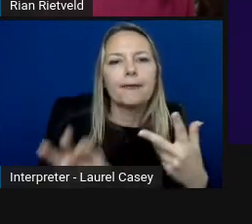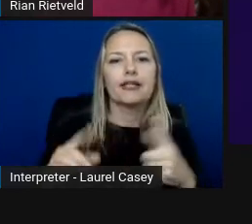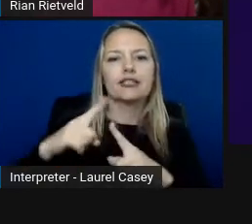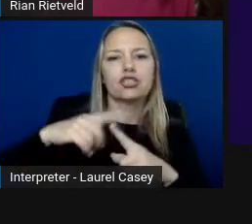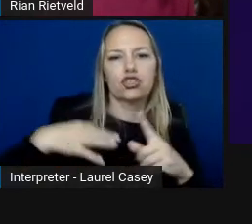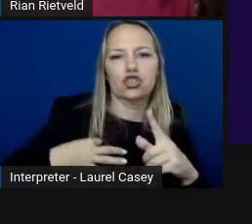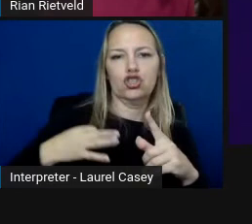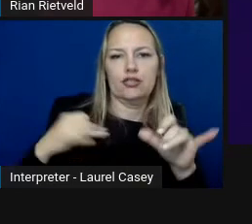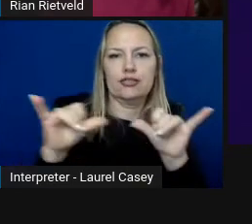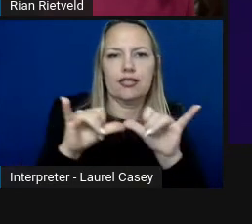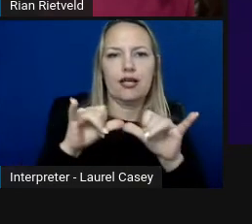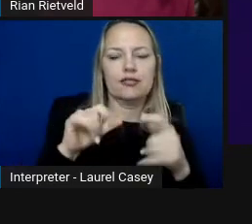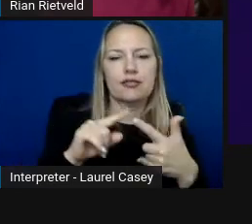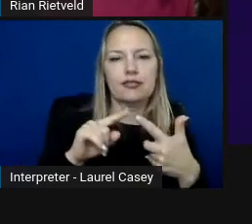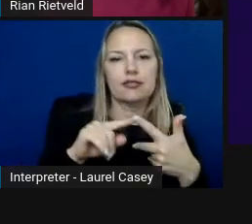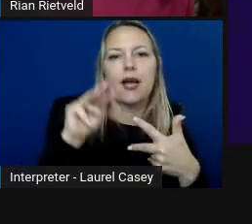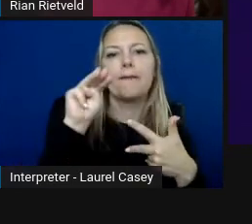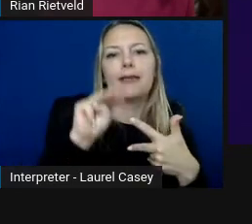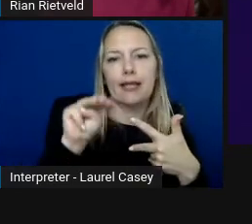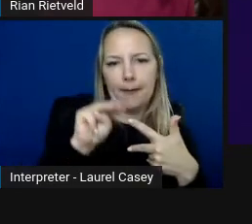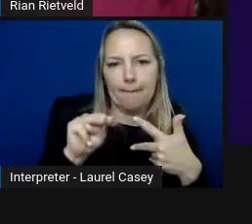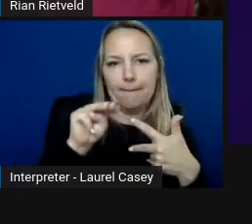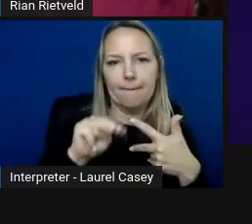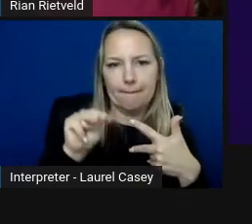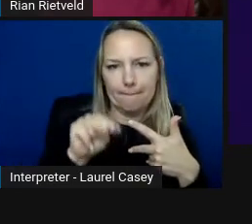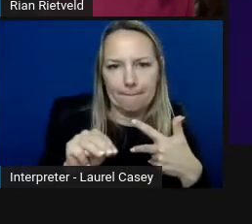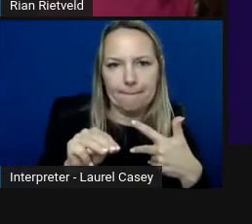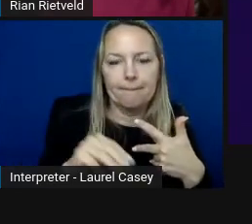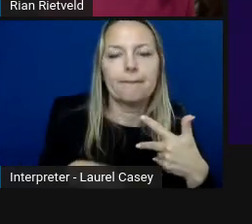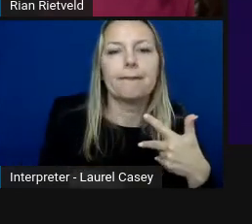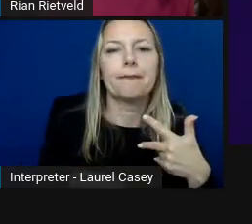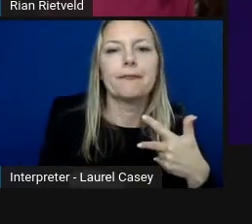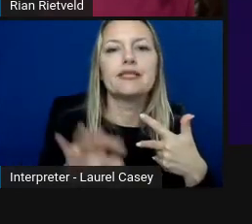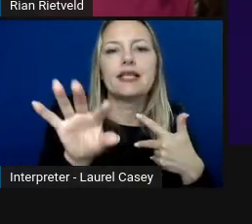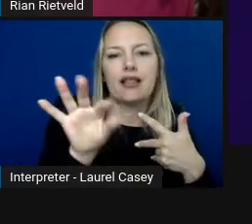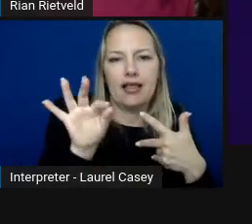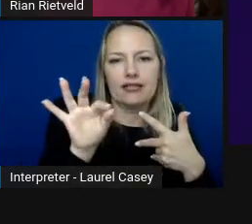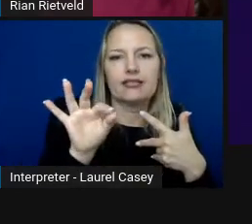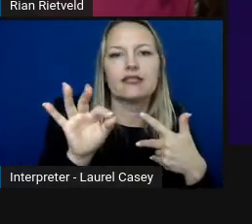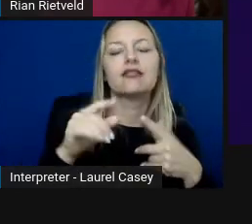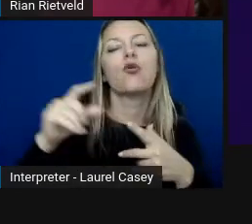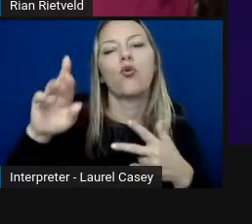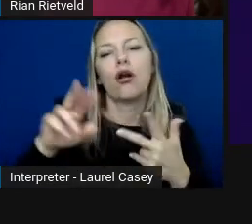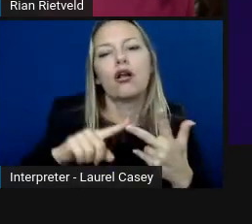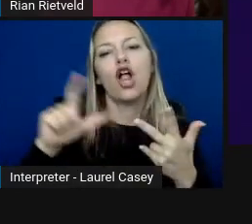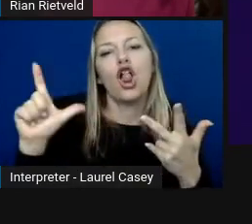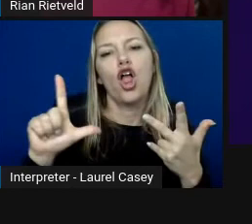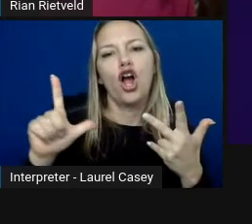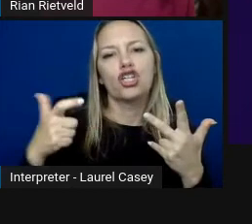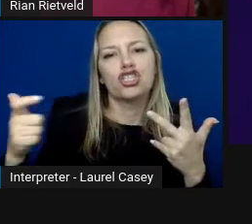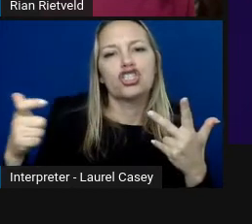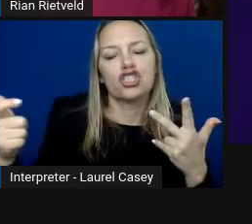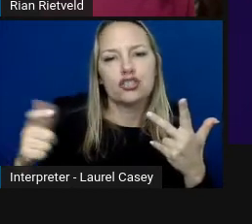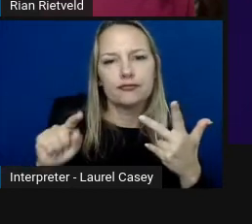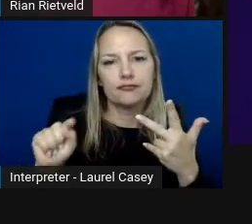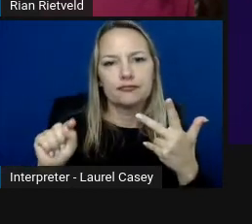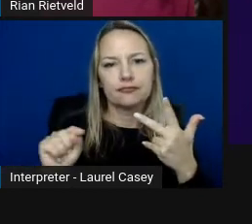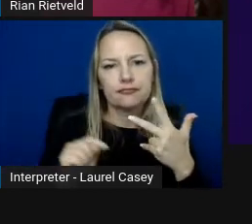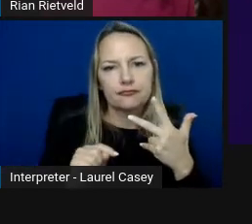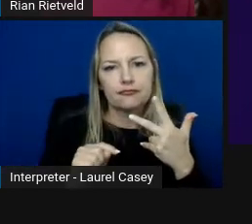medium, selected, radio button, 2 of 3, Select a T-shirt size, large selected, radio button, 3 of 3, Select a T-shirt size.,